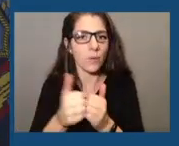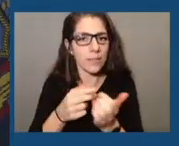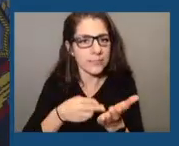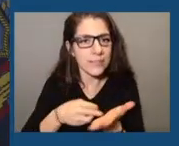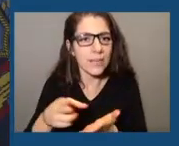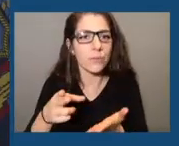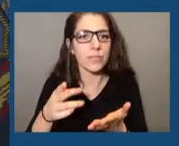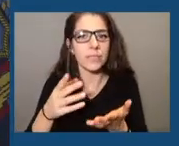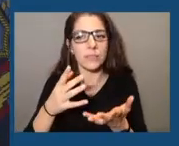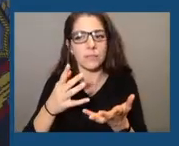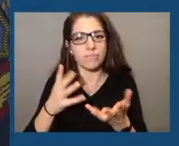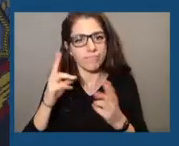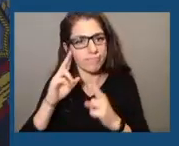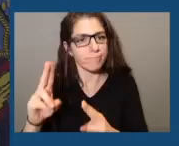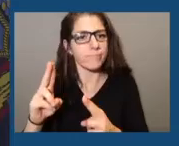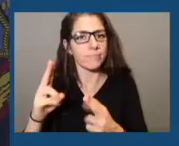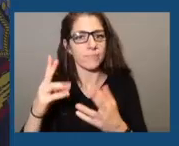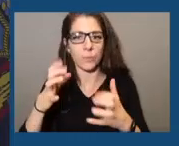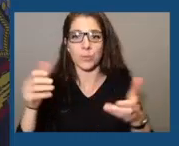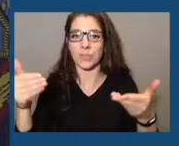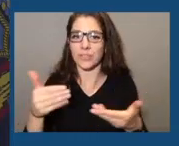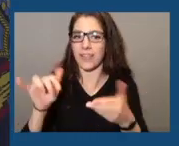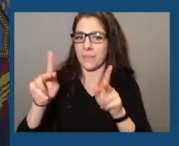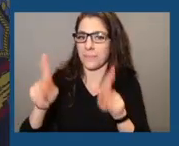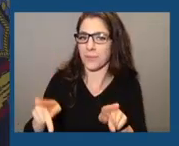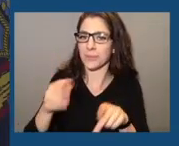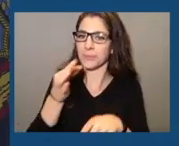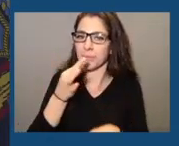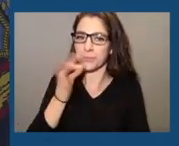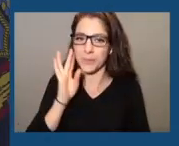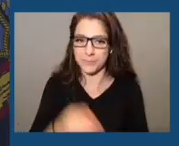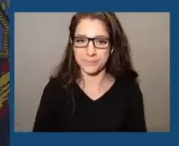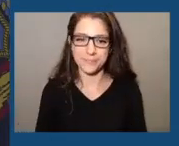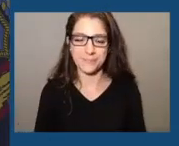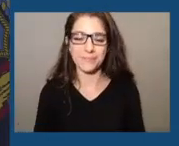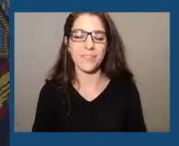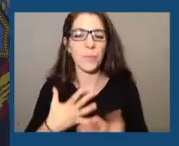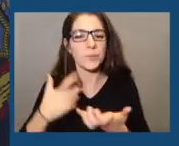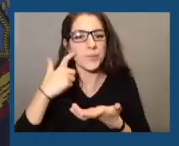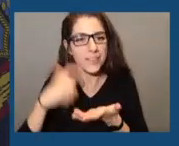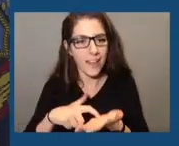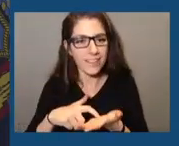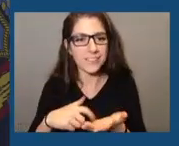And I wanna be introducing that image in one moment. But I want to acknowledge Major Dennis